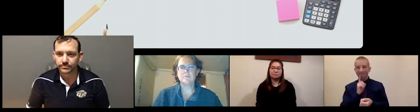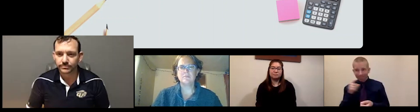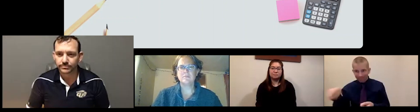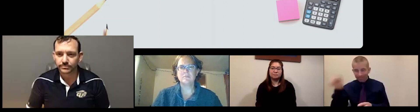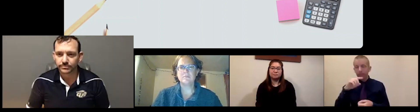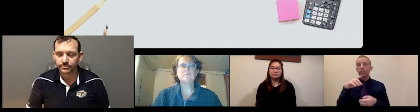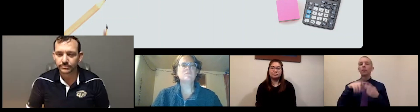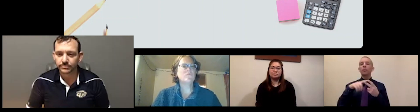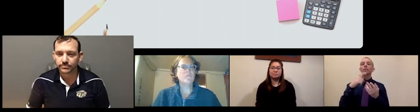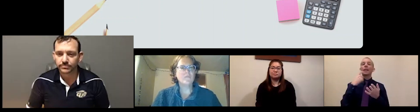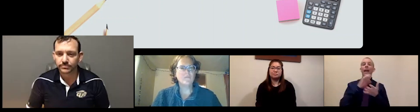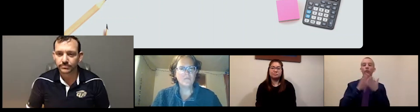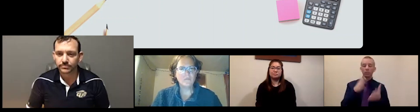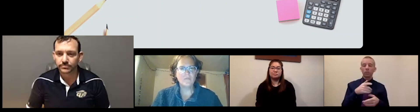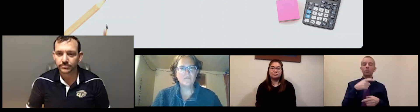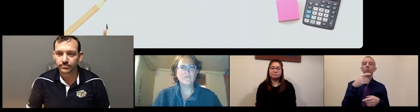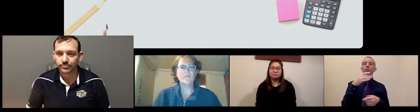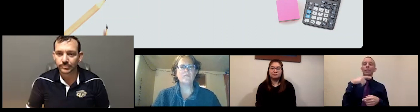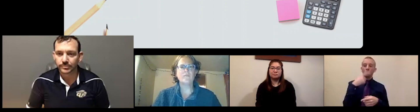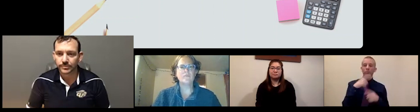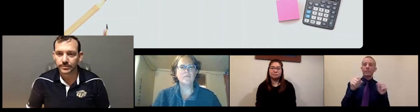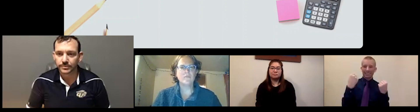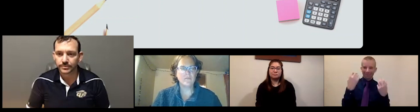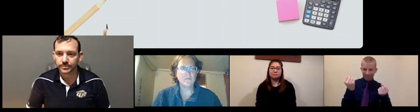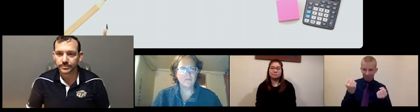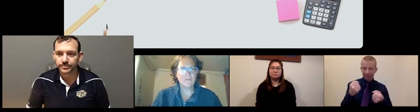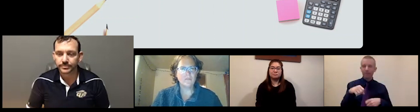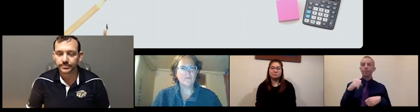The dental hygienists are hearing but can sign.